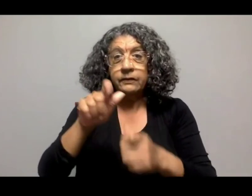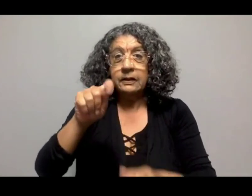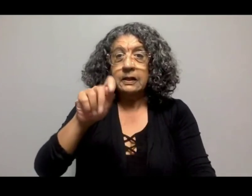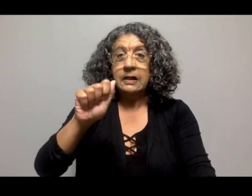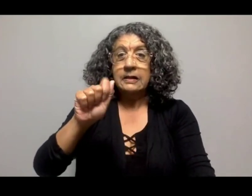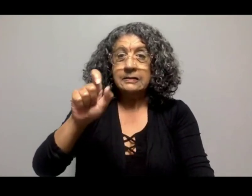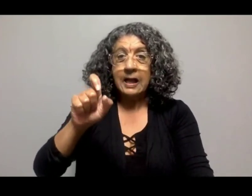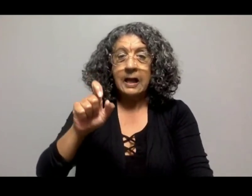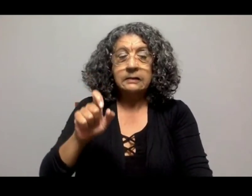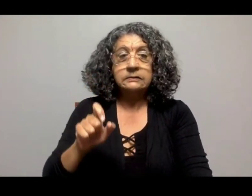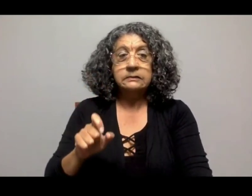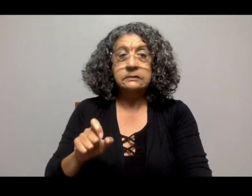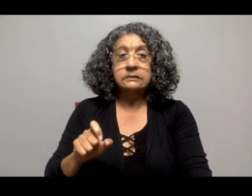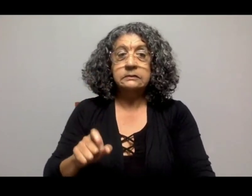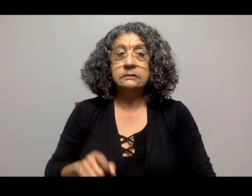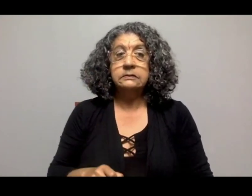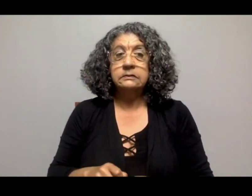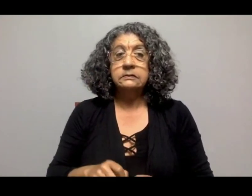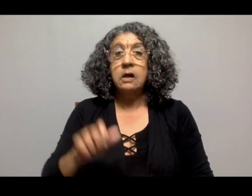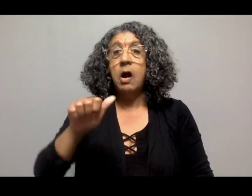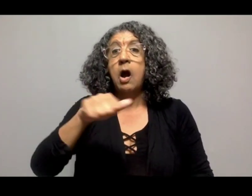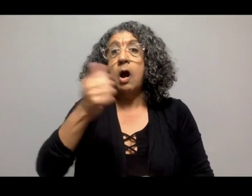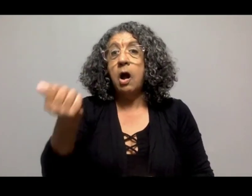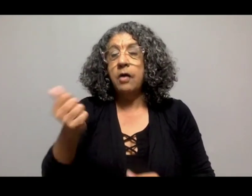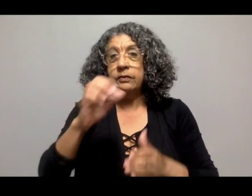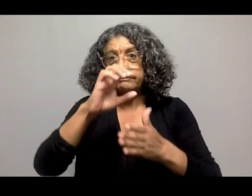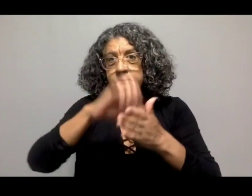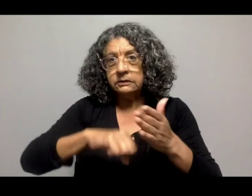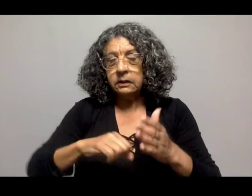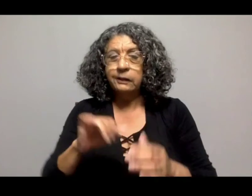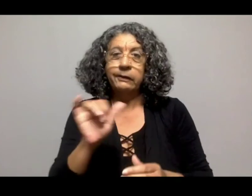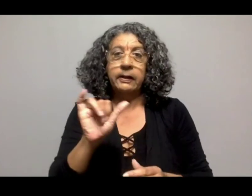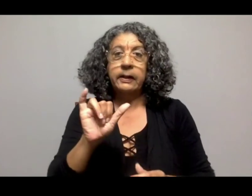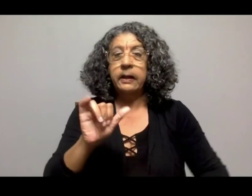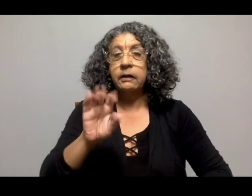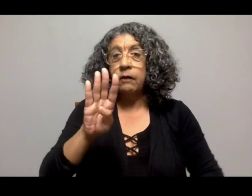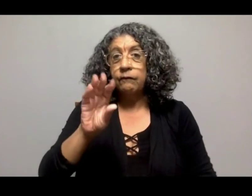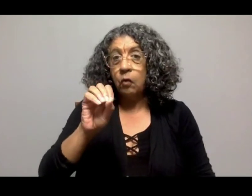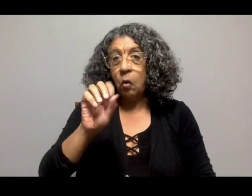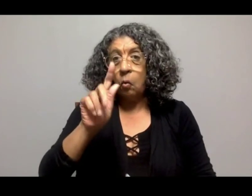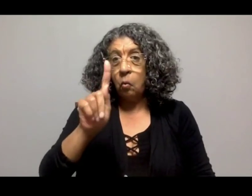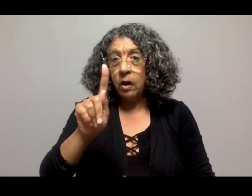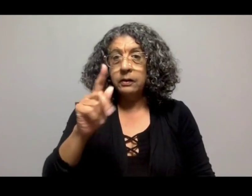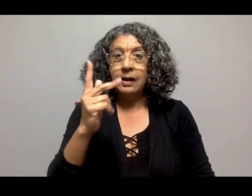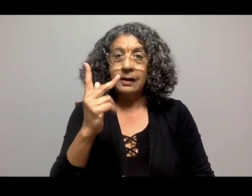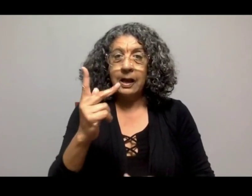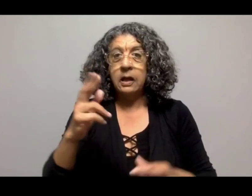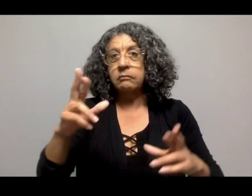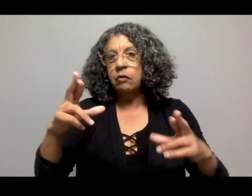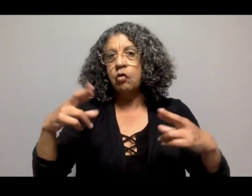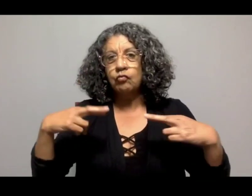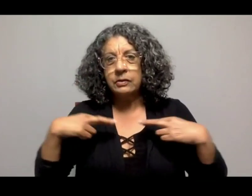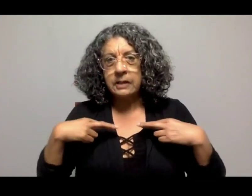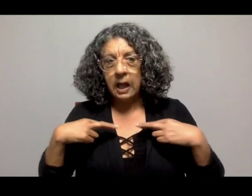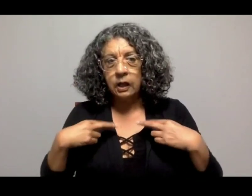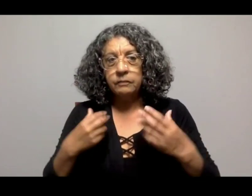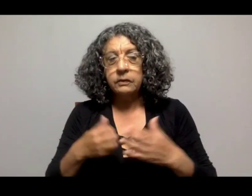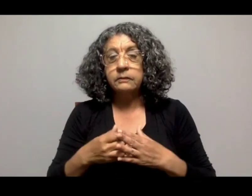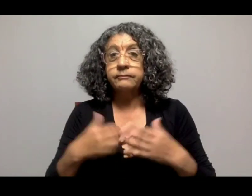Another kind of deductions like a 401k which is a retirement plan,